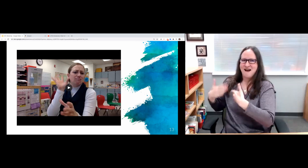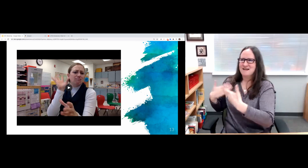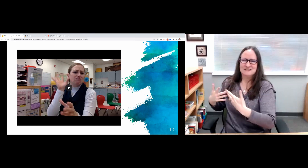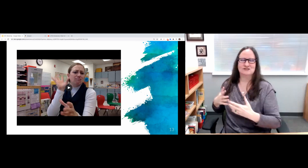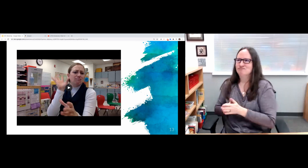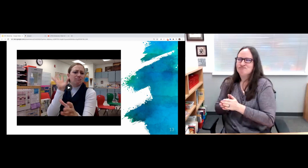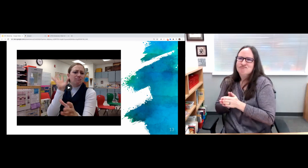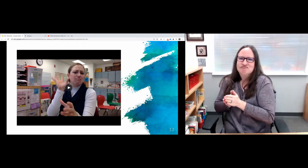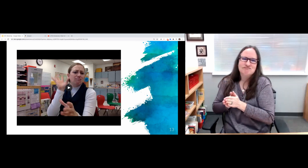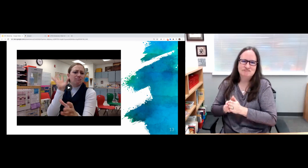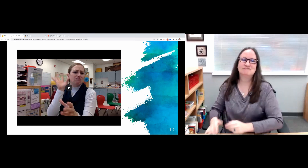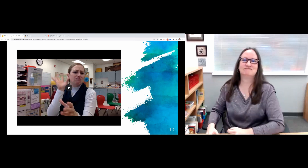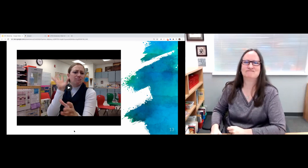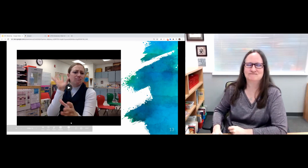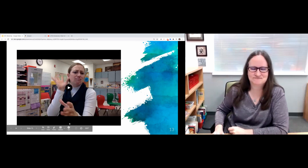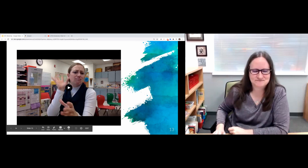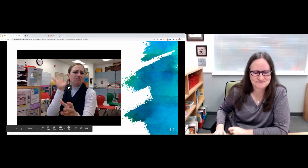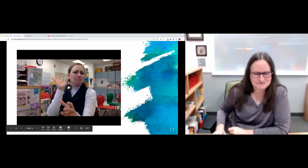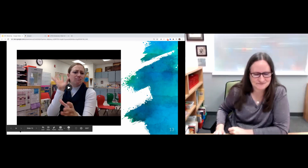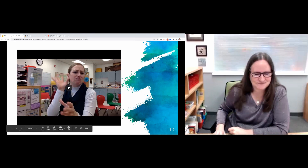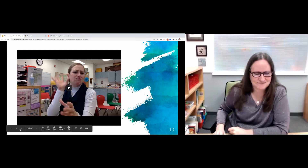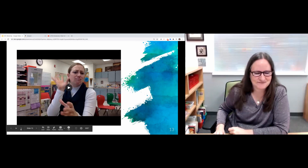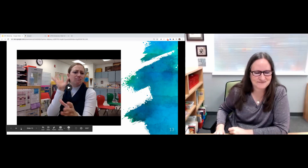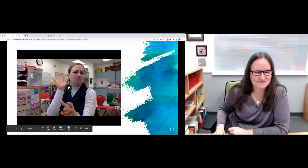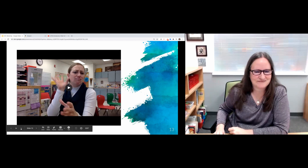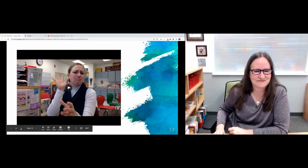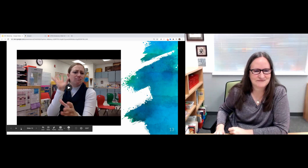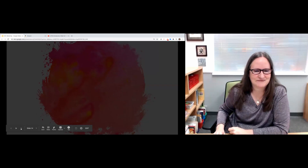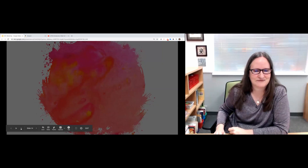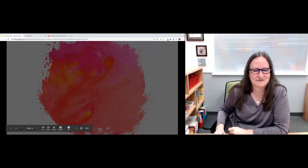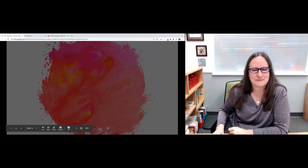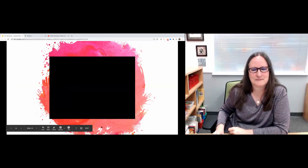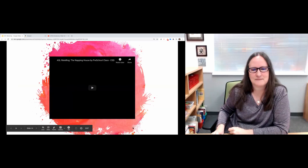interacting so that you can see when you're on the same page, and it really engages the students.